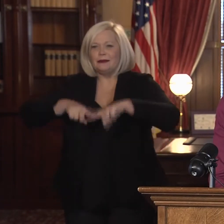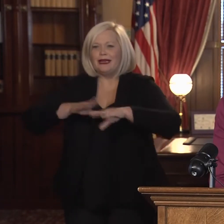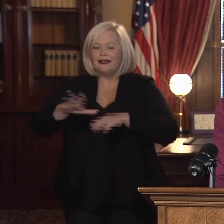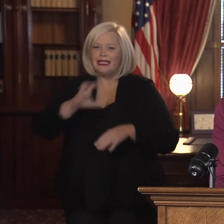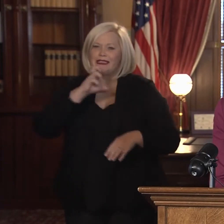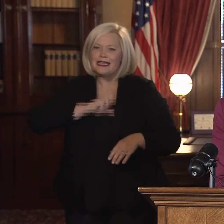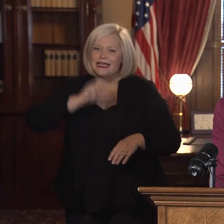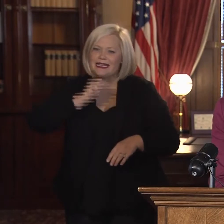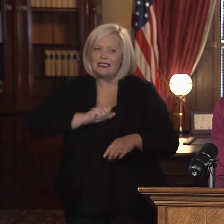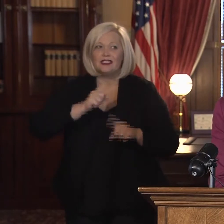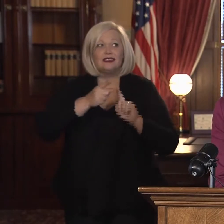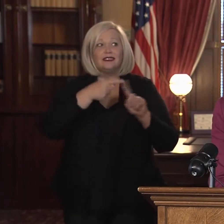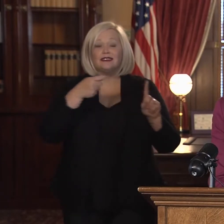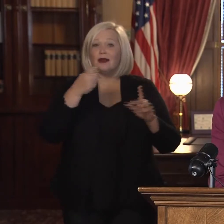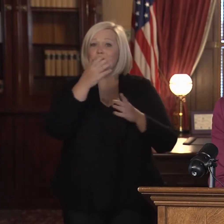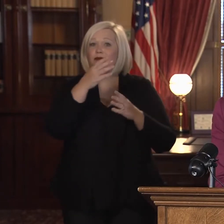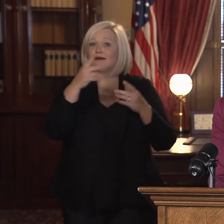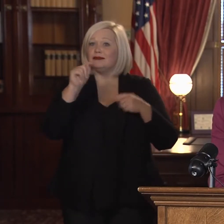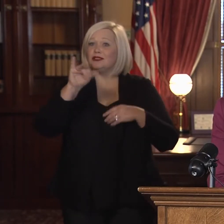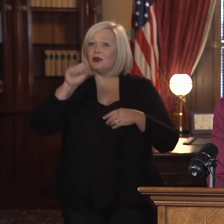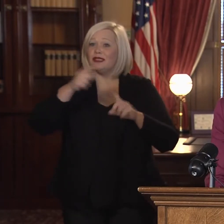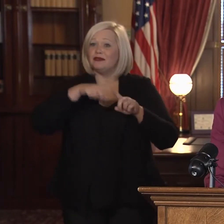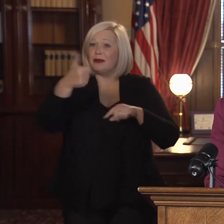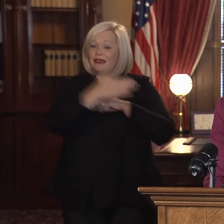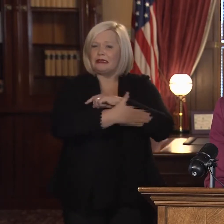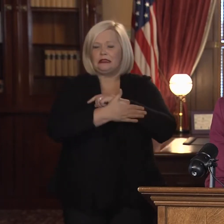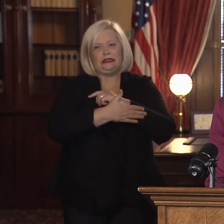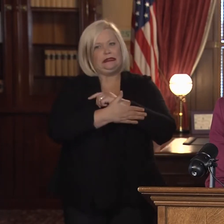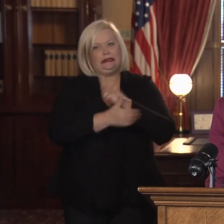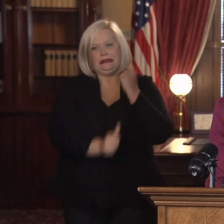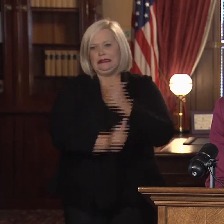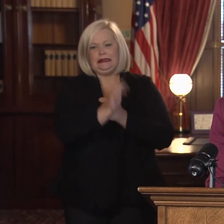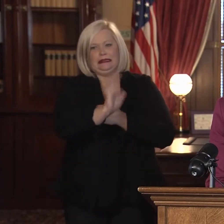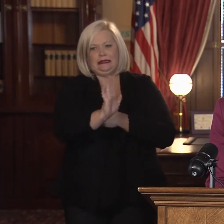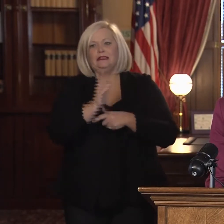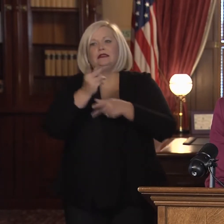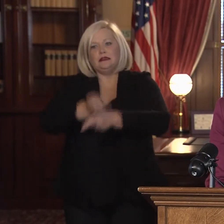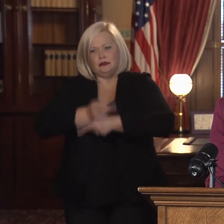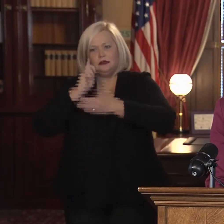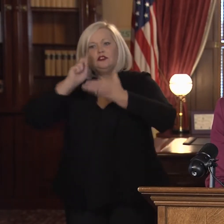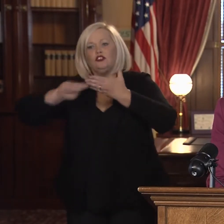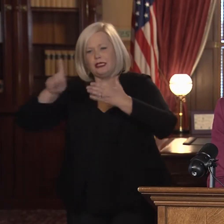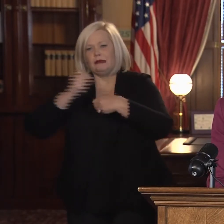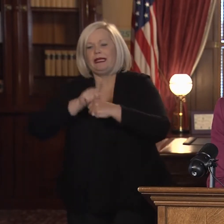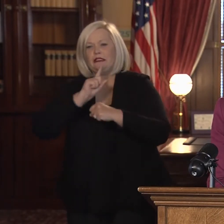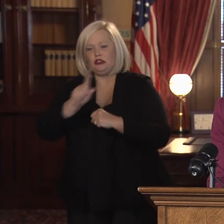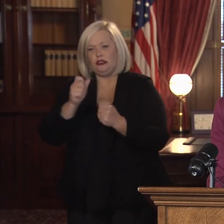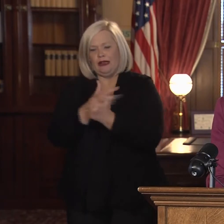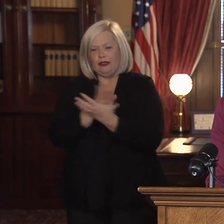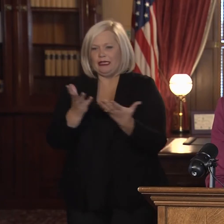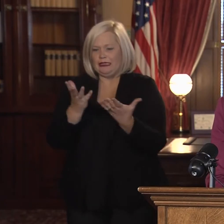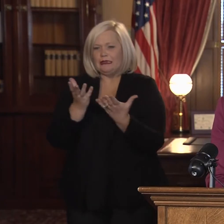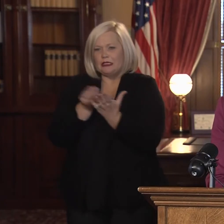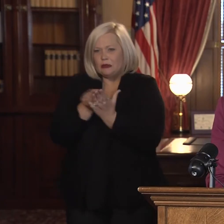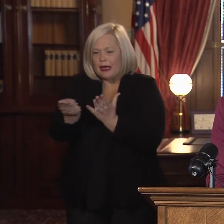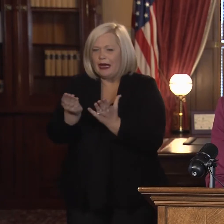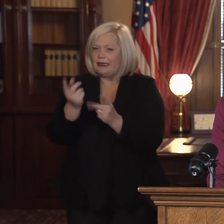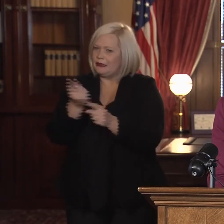THINGS TO WATCH OUT FOR WHEN DECIDING WHICH TOYS TO BUY THIS HOLIDAY SEASON. SOME OF THESE IMPORTED TOYS CAN BE DANGEROUS.